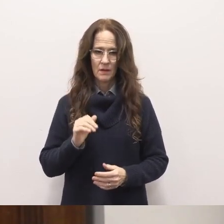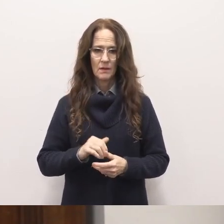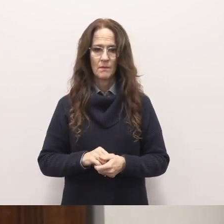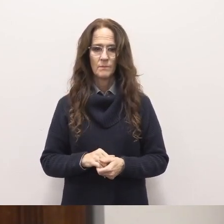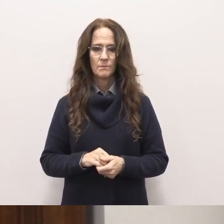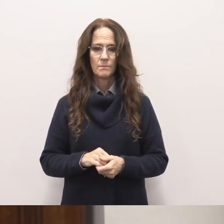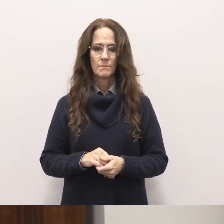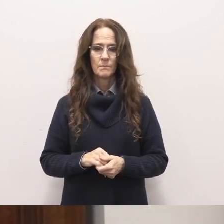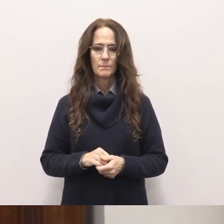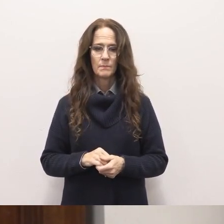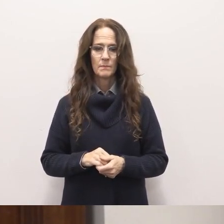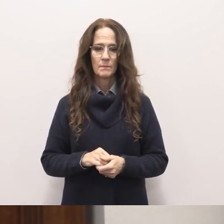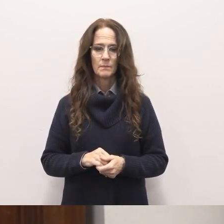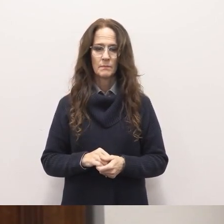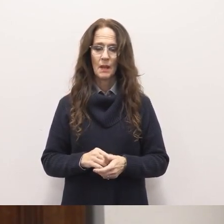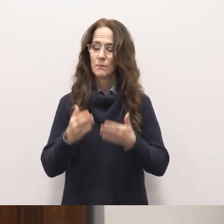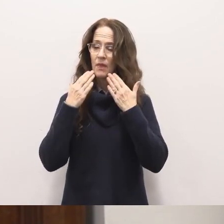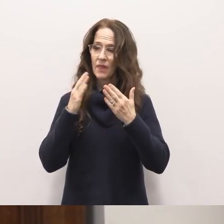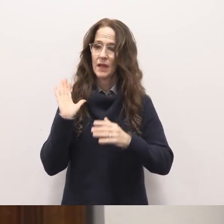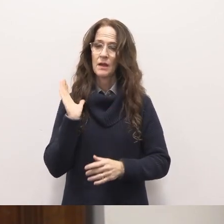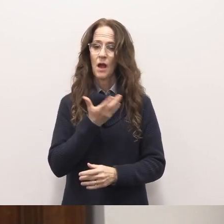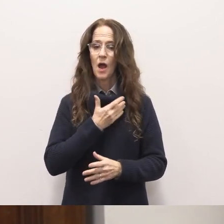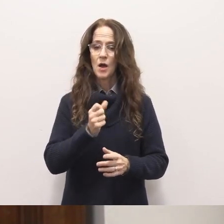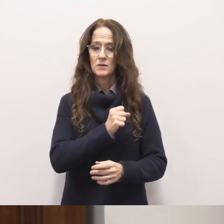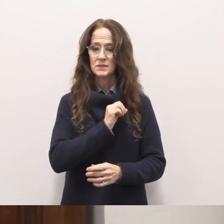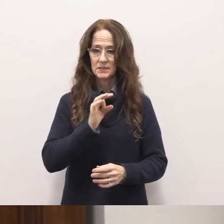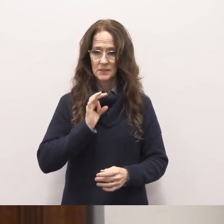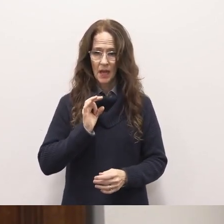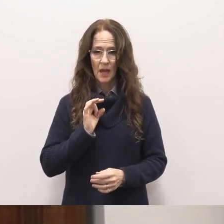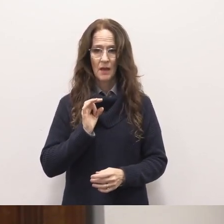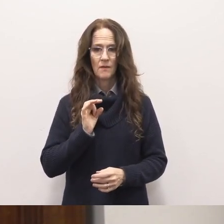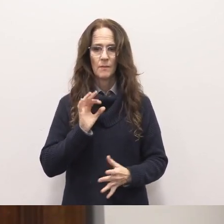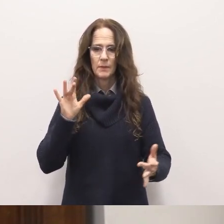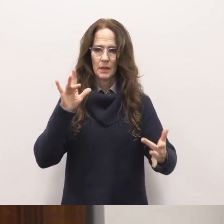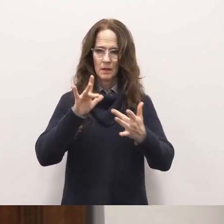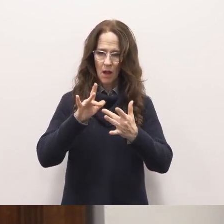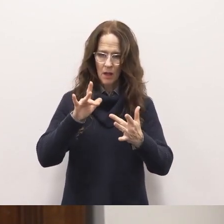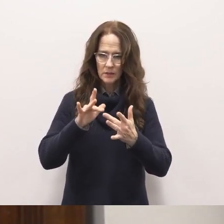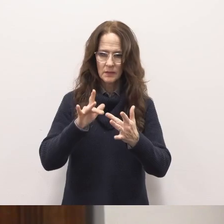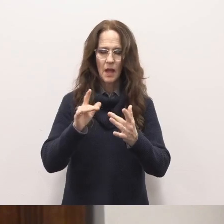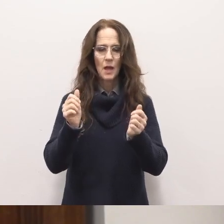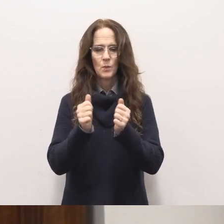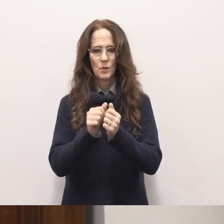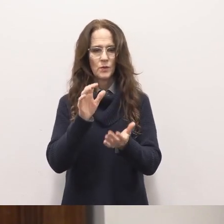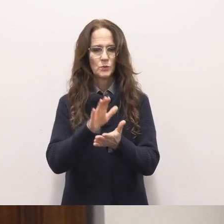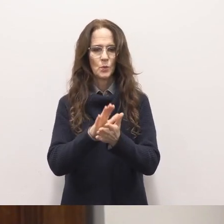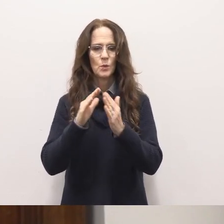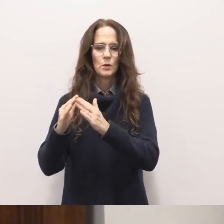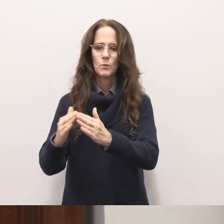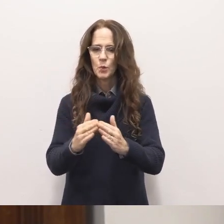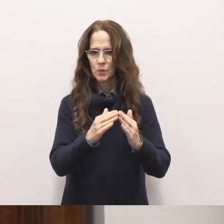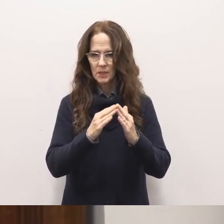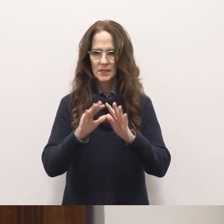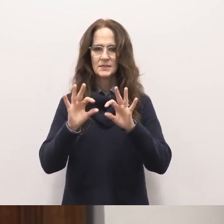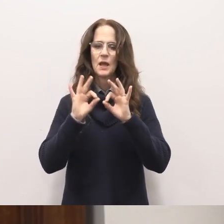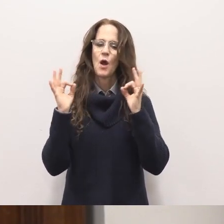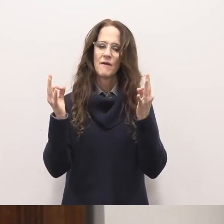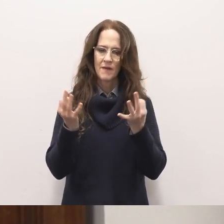I'd like to say, I thank our staff for being in contact with our school communities and our families.